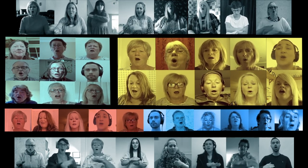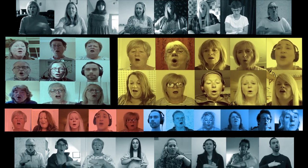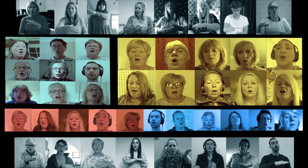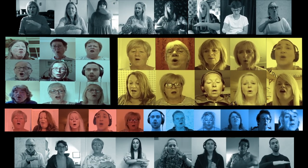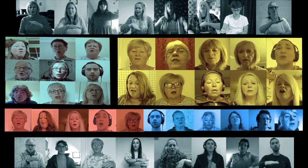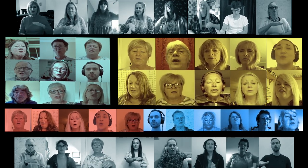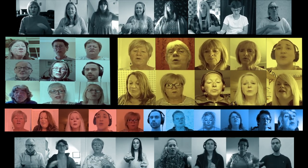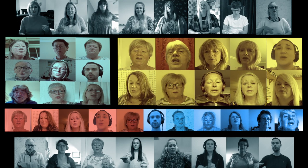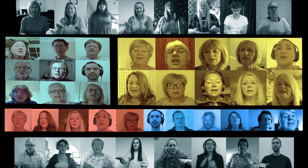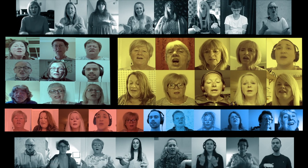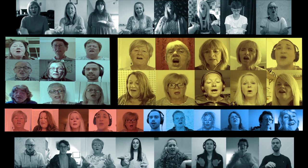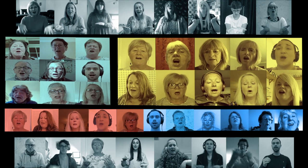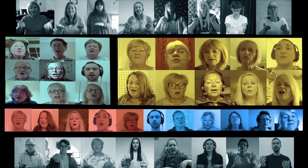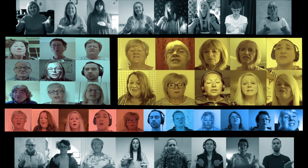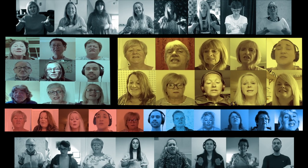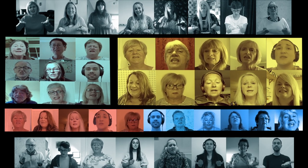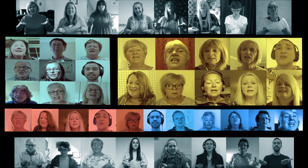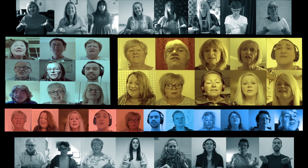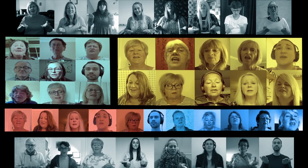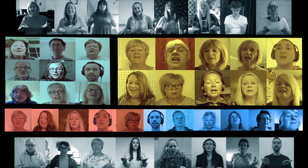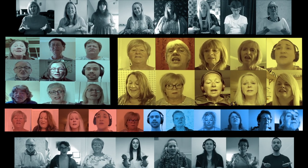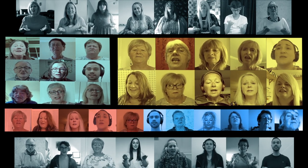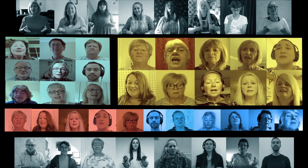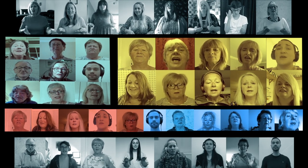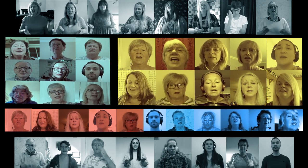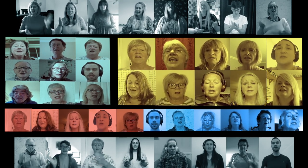All that we are receiving